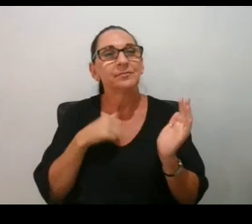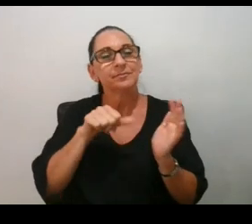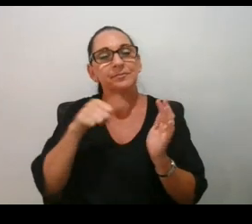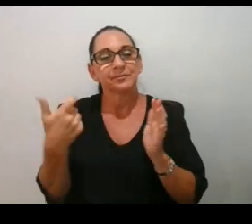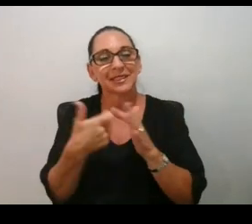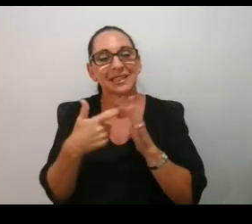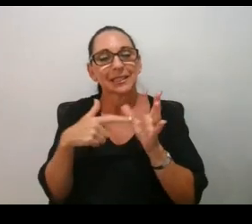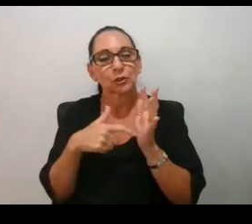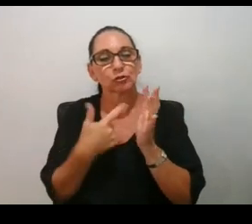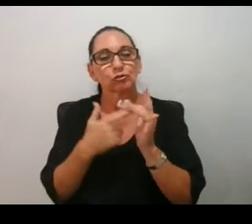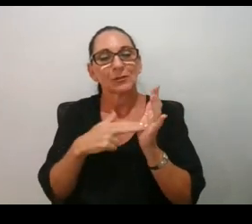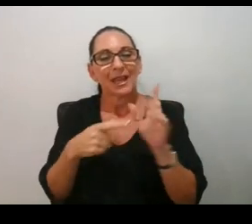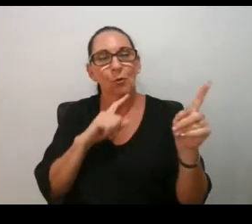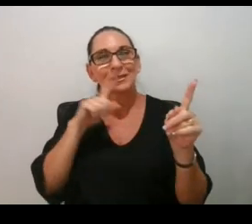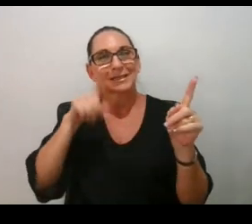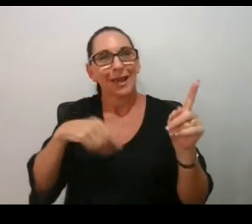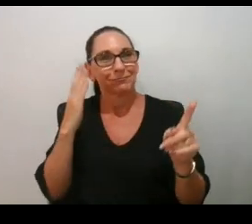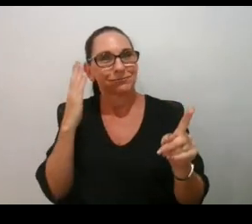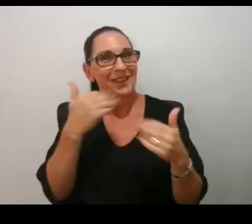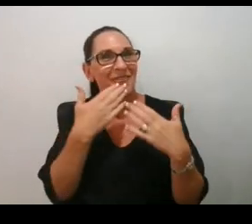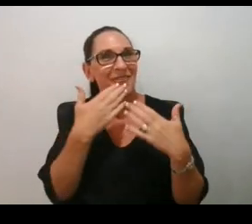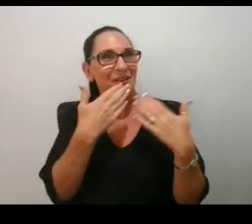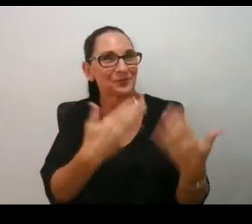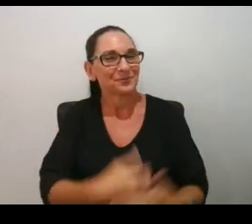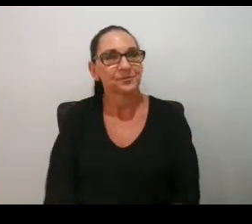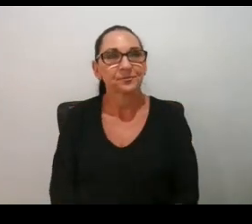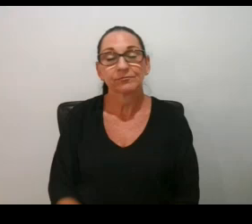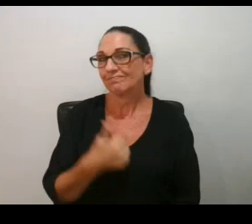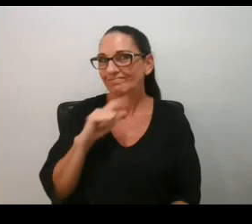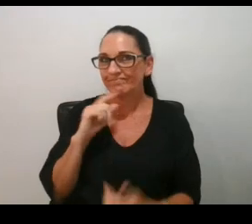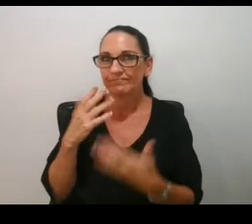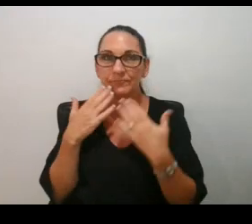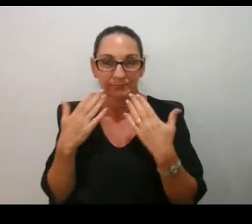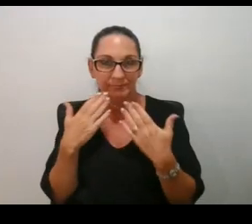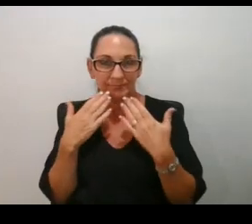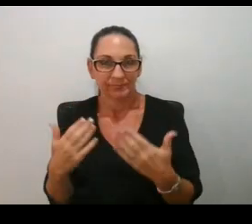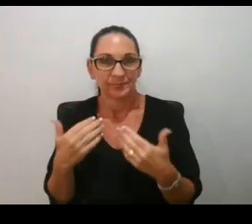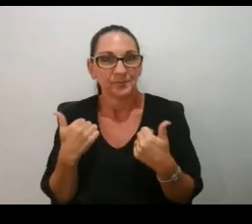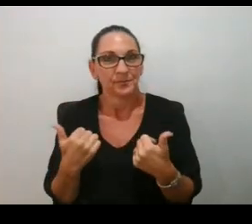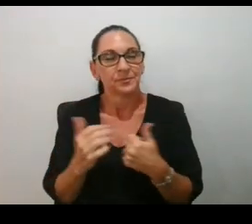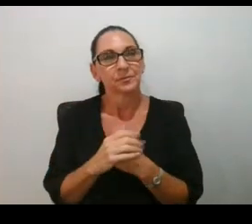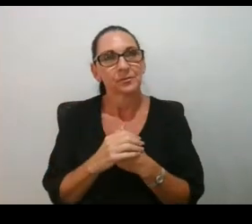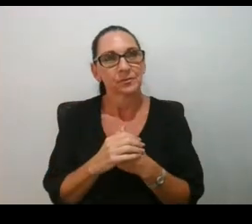her presentation thanks Katrina great thanks everyone and look we are going to be going through